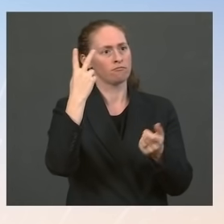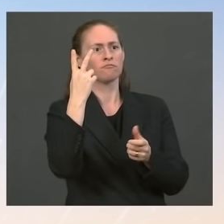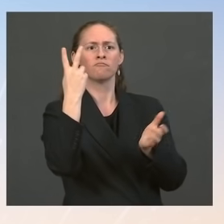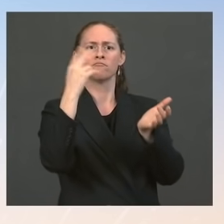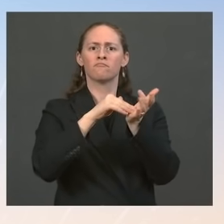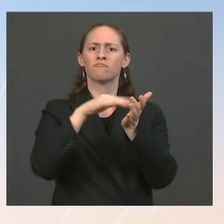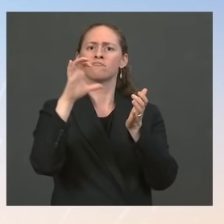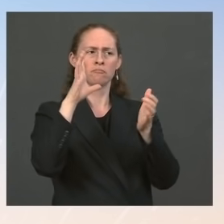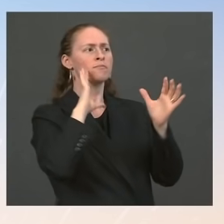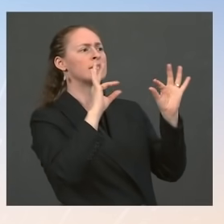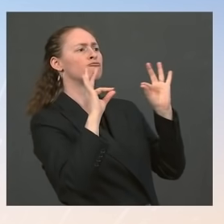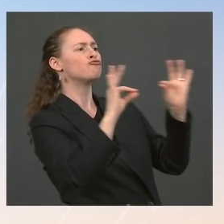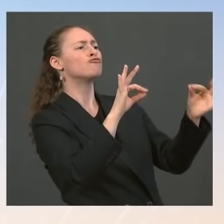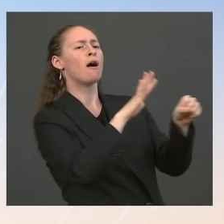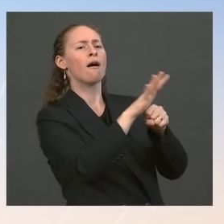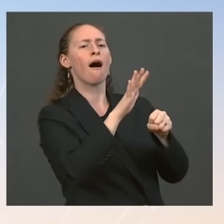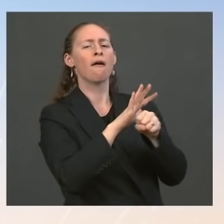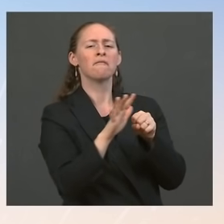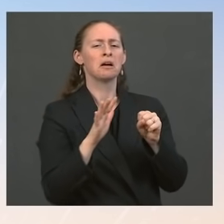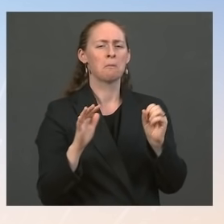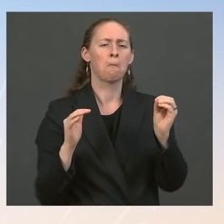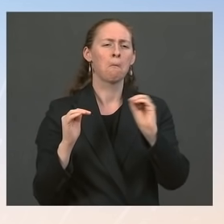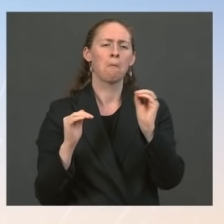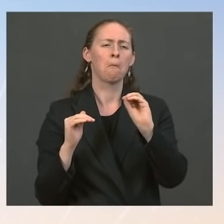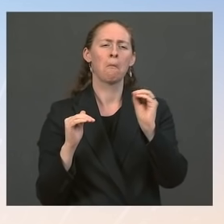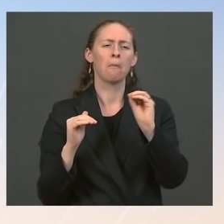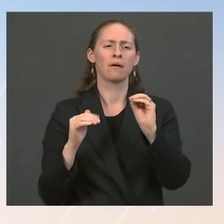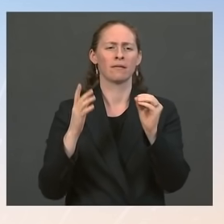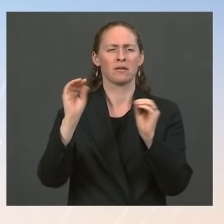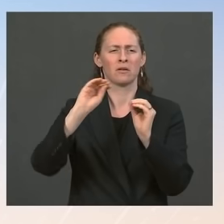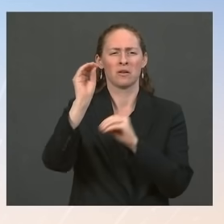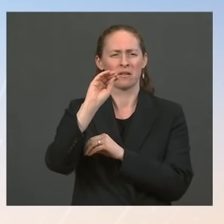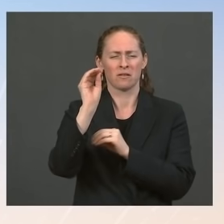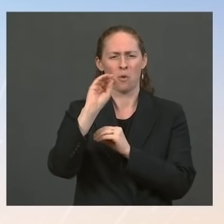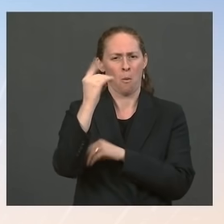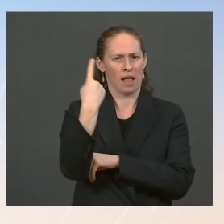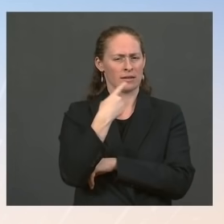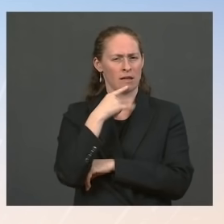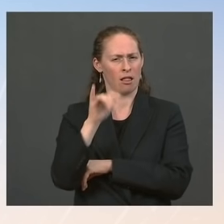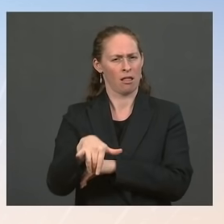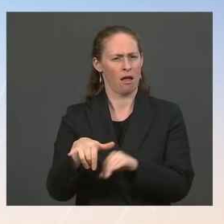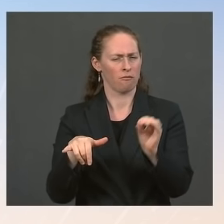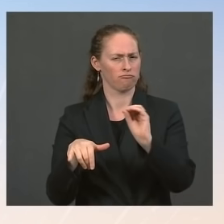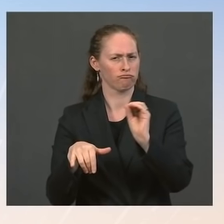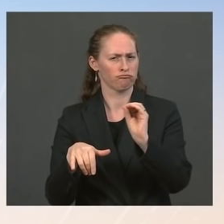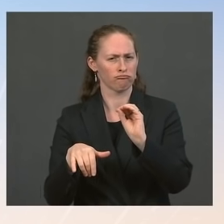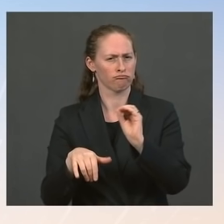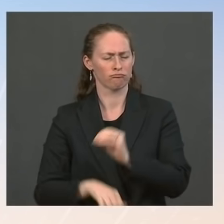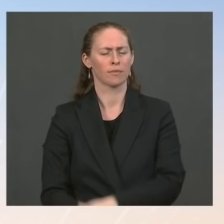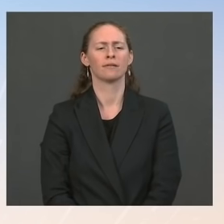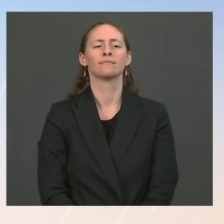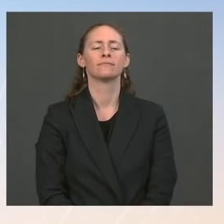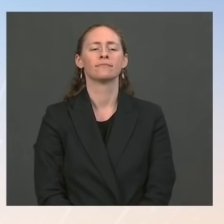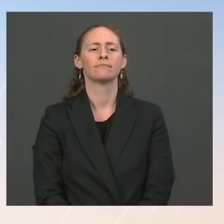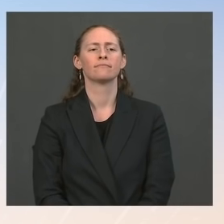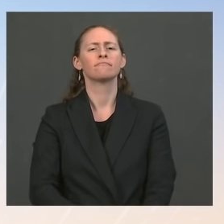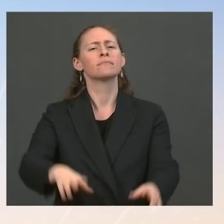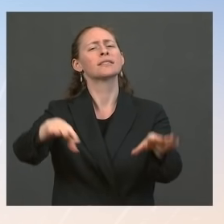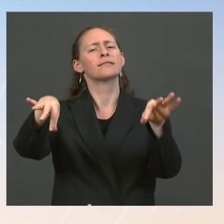And I think that's important for people to know and to understand. It's also important to note that the risks we were talking about here were the possibility,